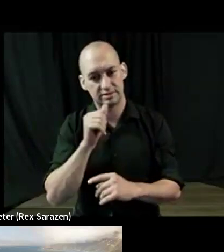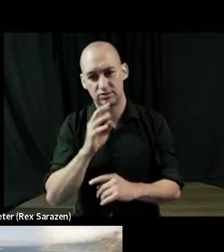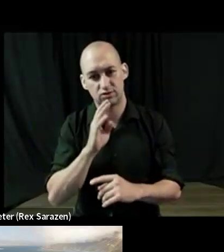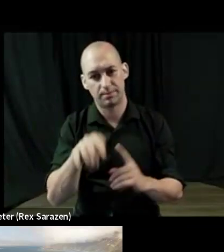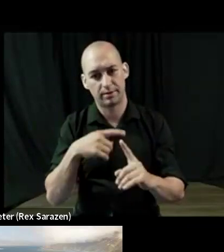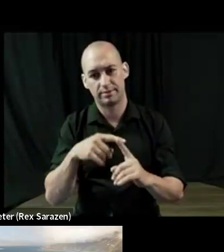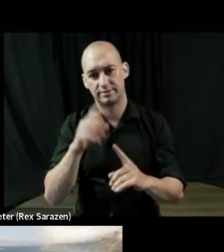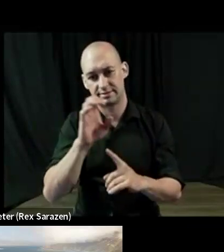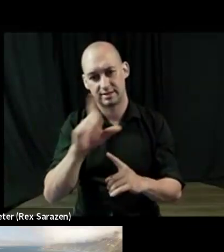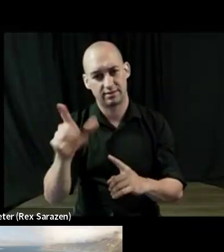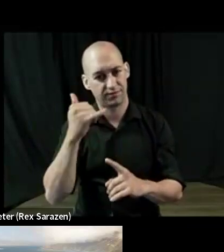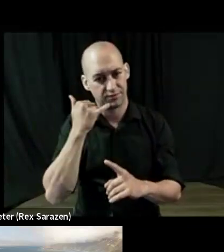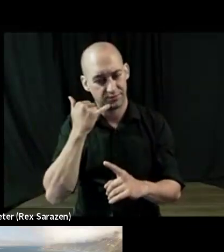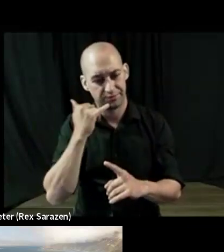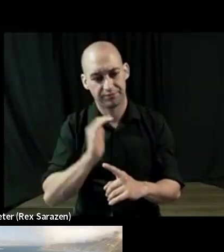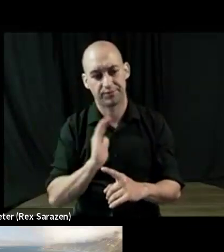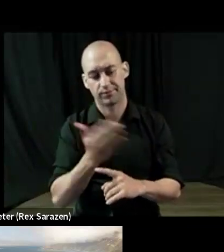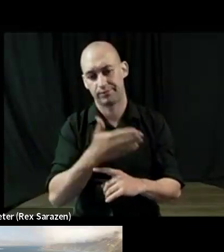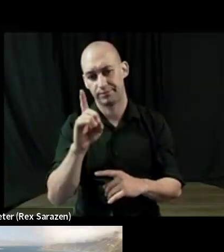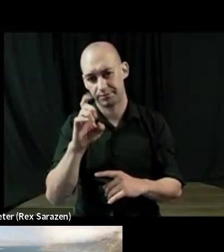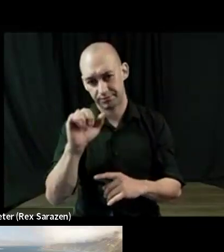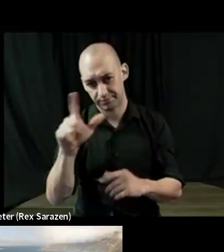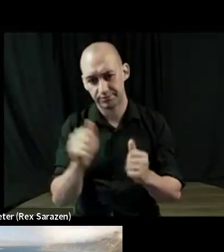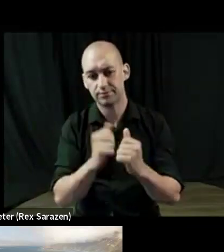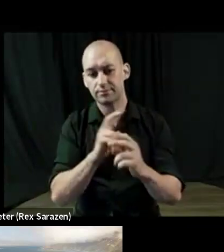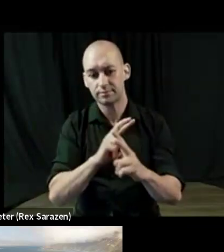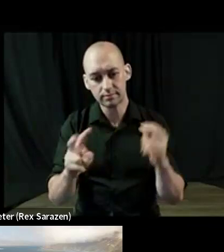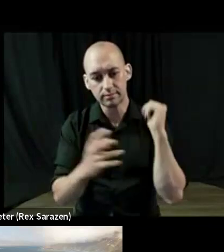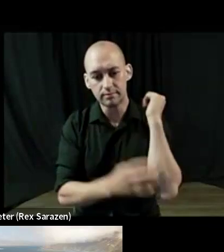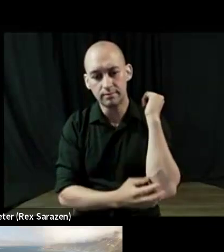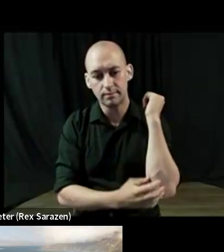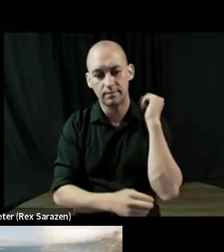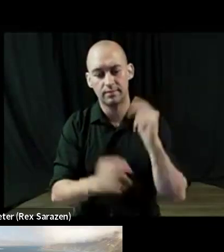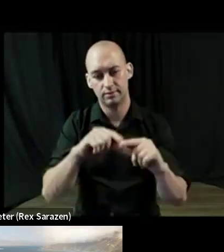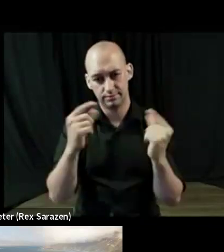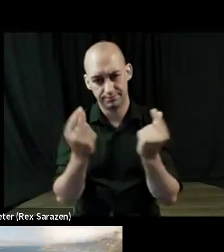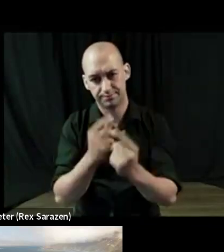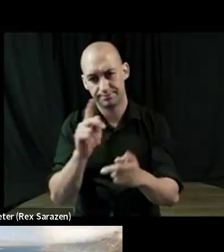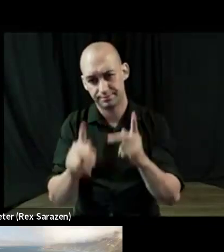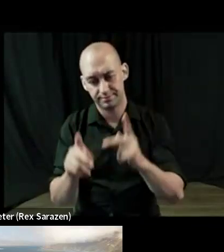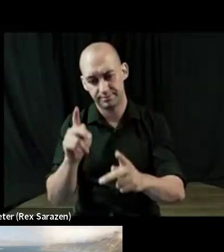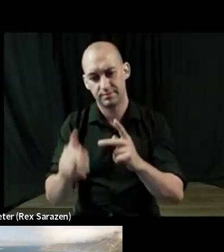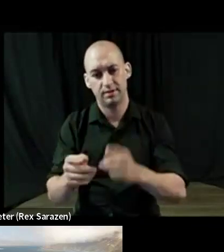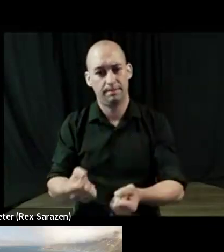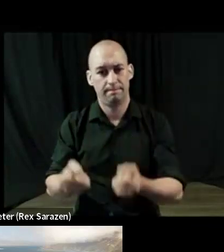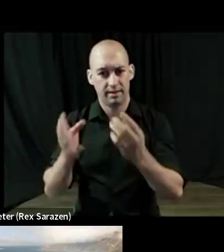and we deal with a very poor population, and many of them are dependent on lifeline phones,